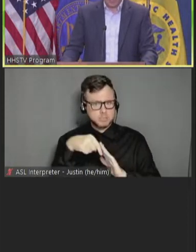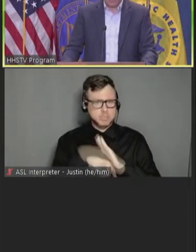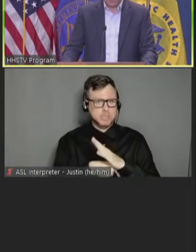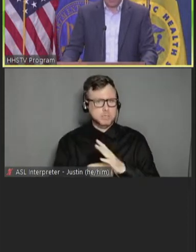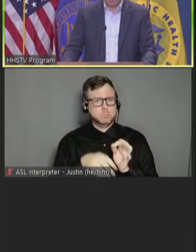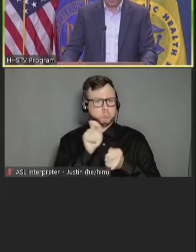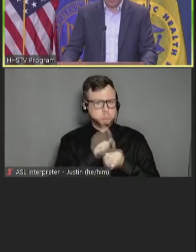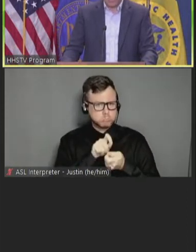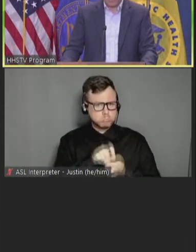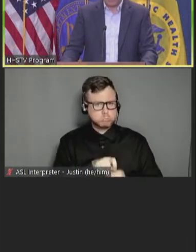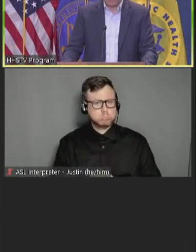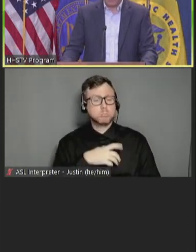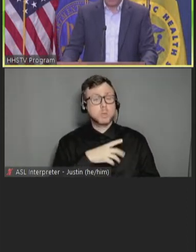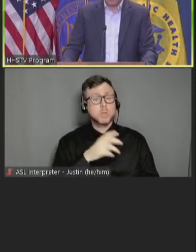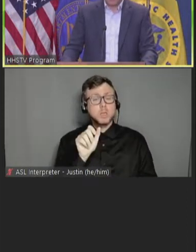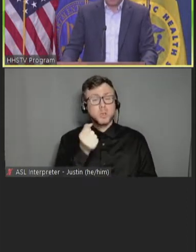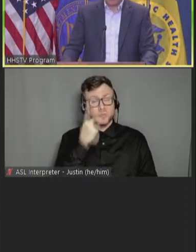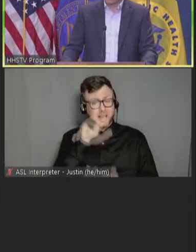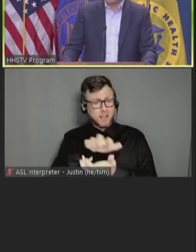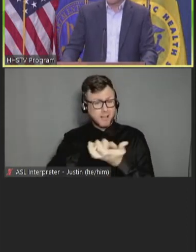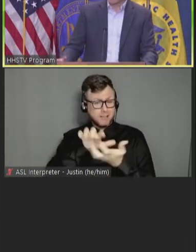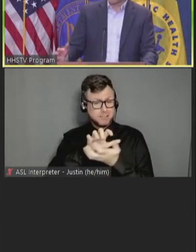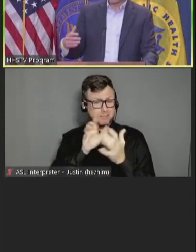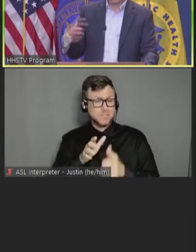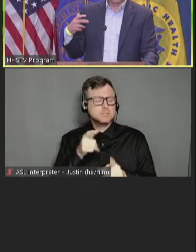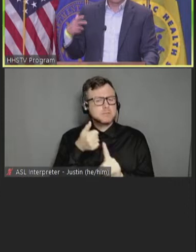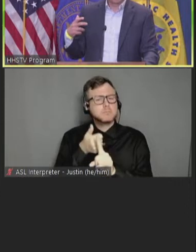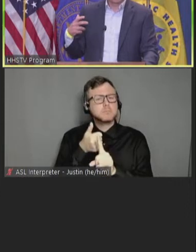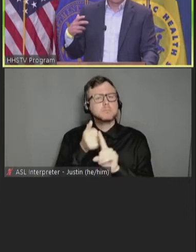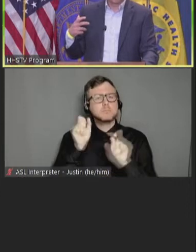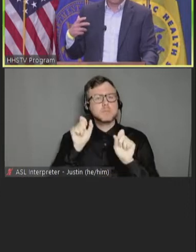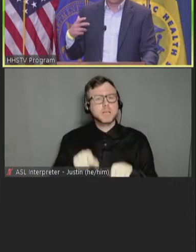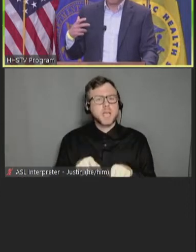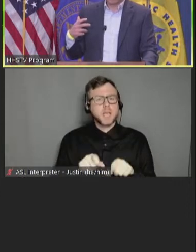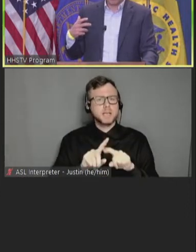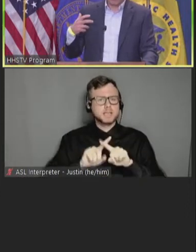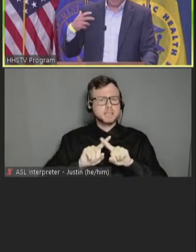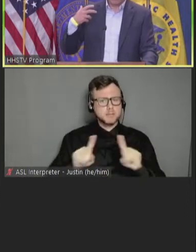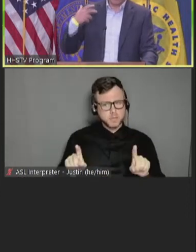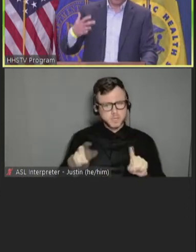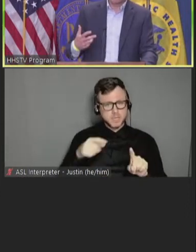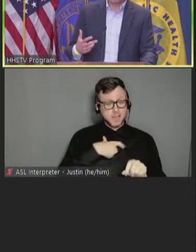that, you know, adjuvants can really make the difference between whether a vaccine works